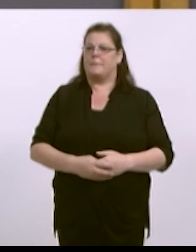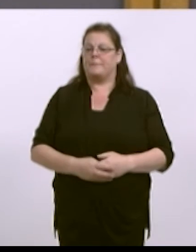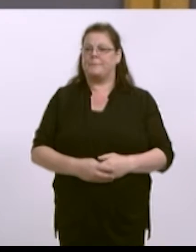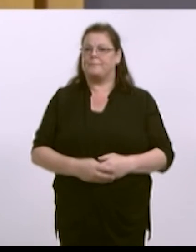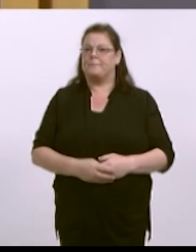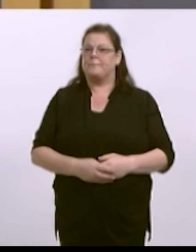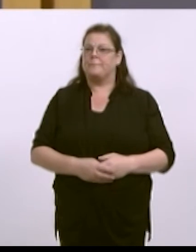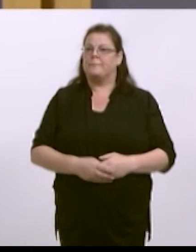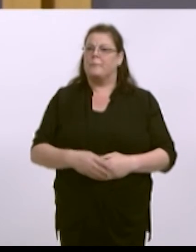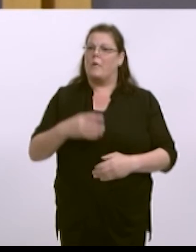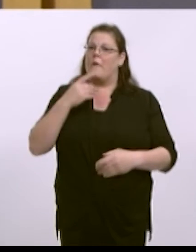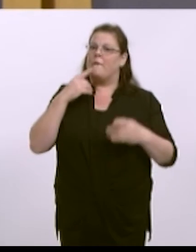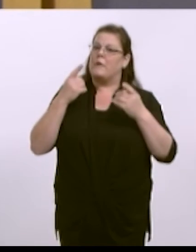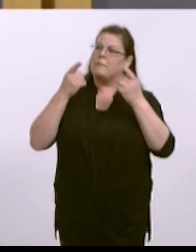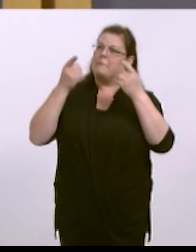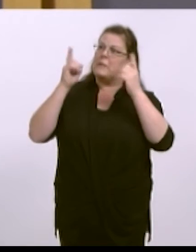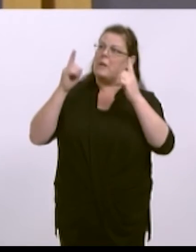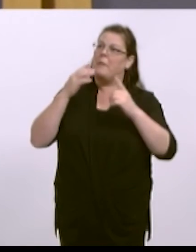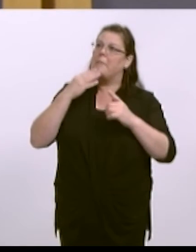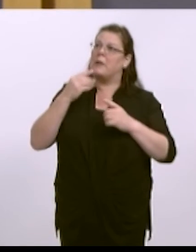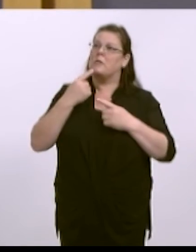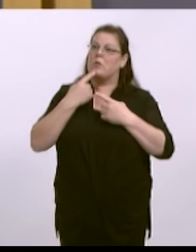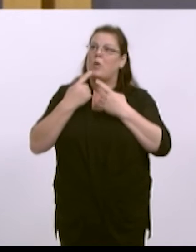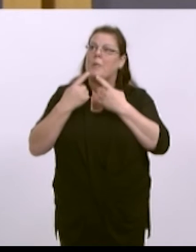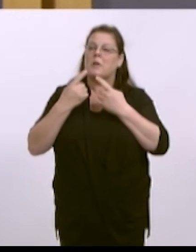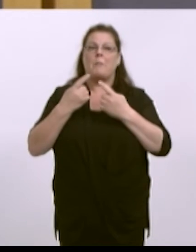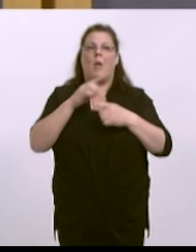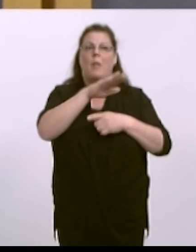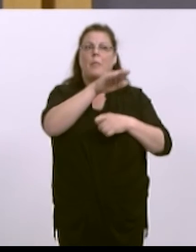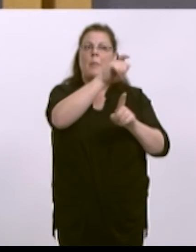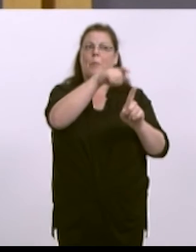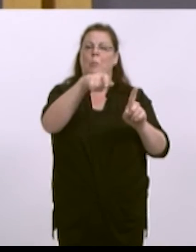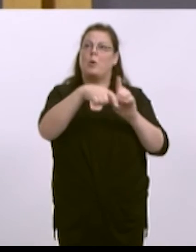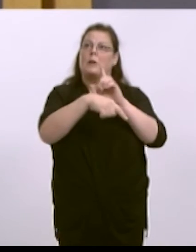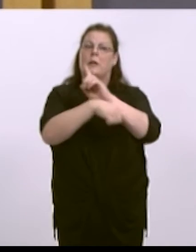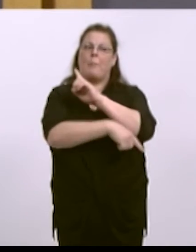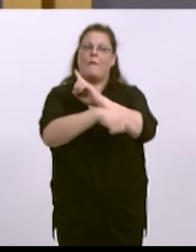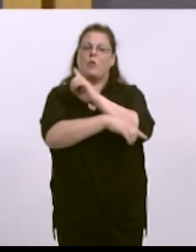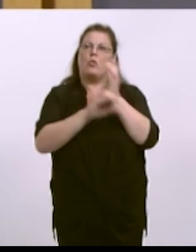ddatganiad am y gwahaniaeth y mae'r grant amddifadedd disgyblion yn ei wneud i ganlyniadau